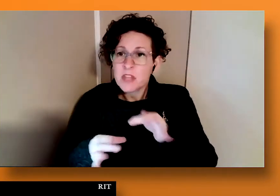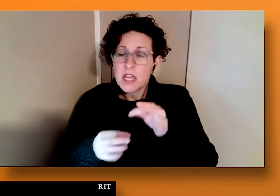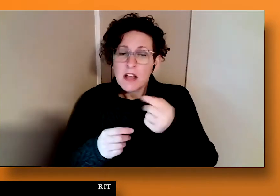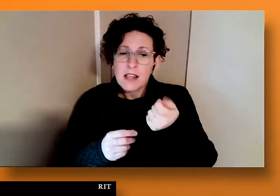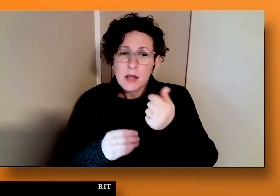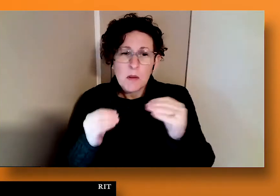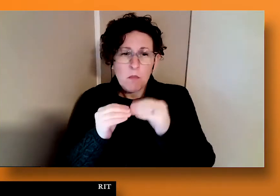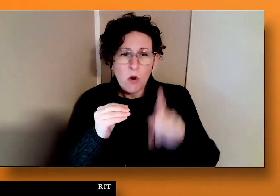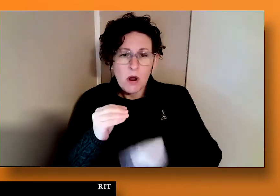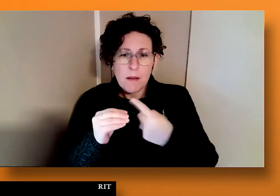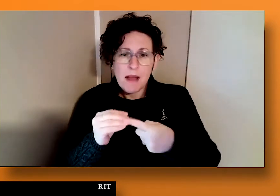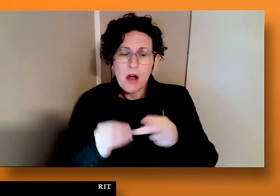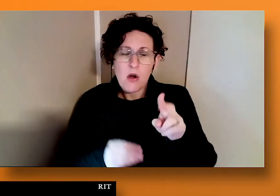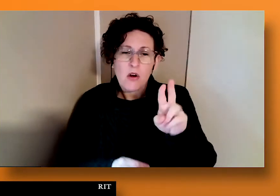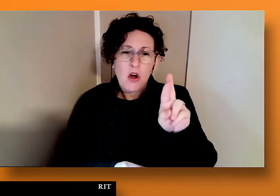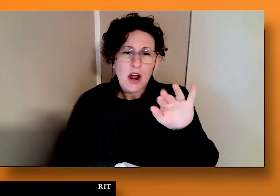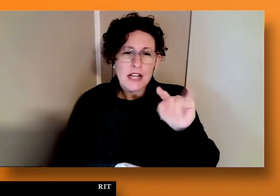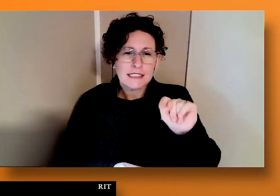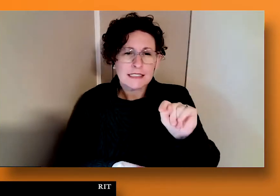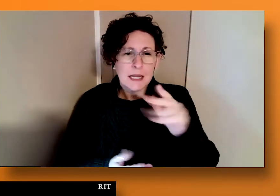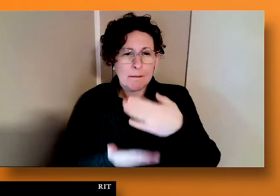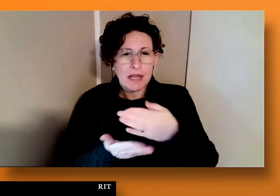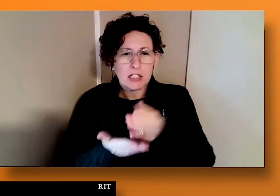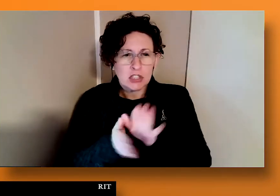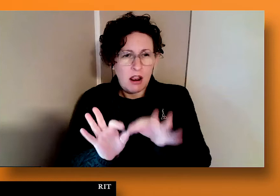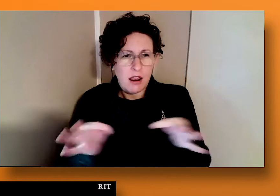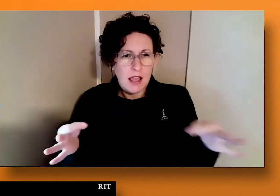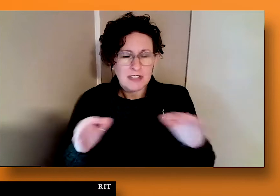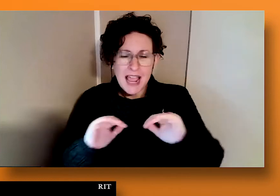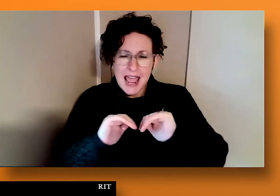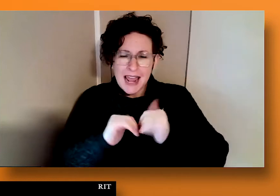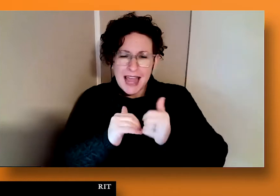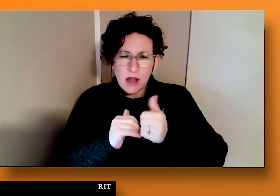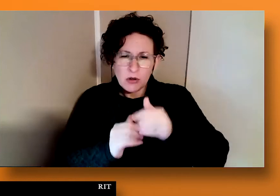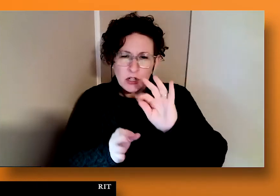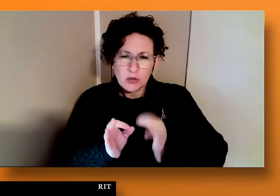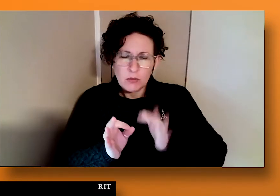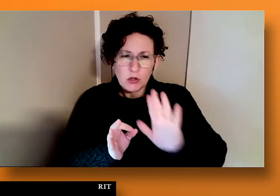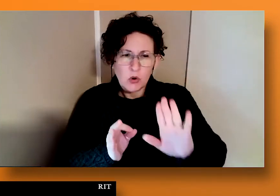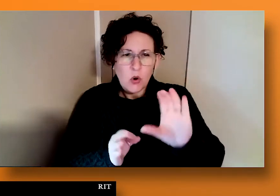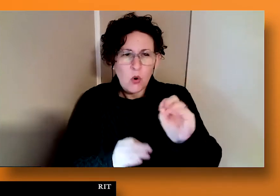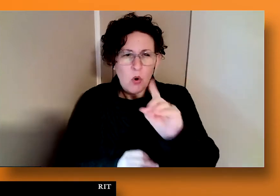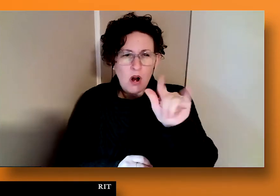about RIT's budget language and how to interpret your Oracle grant statement.